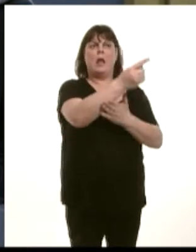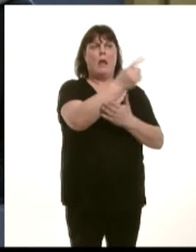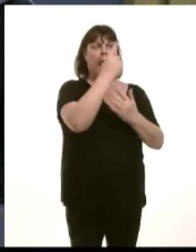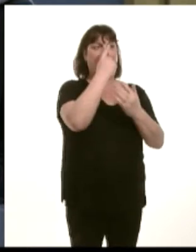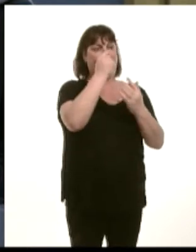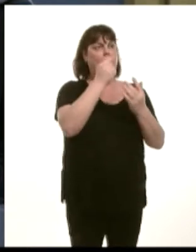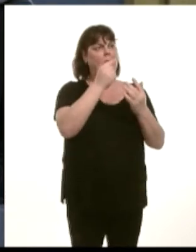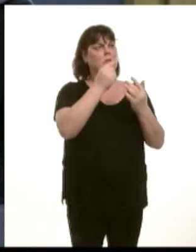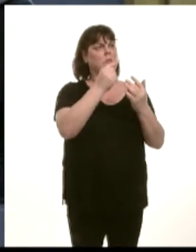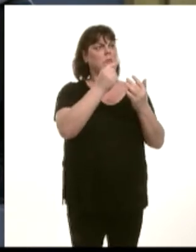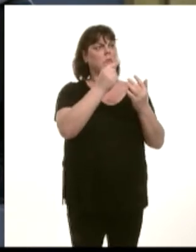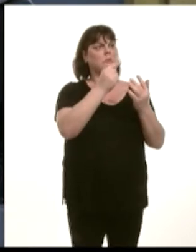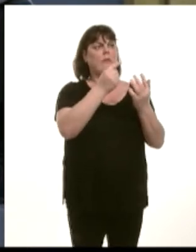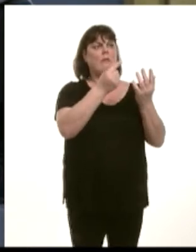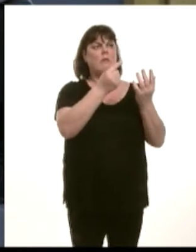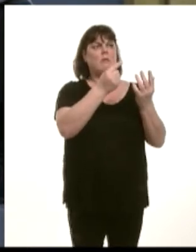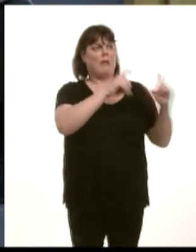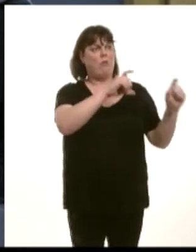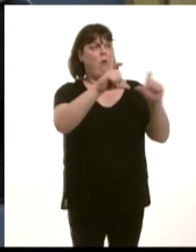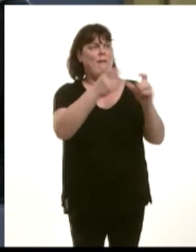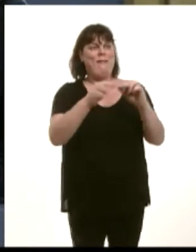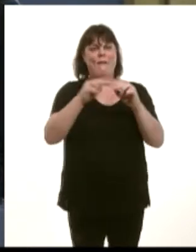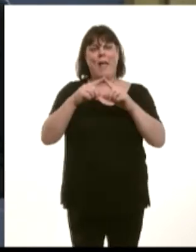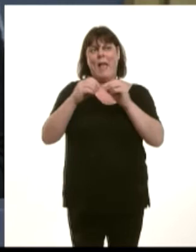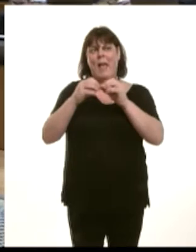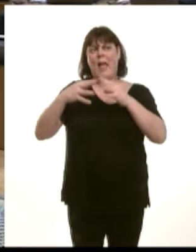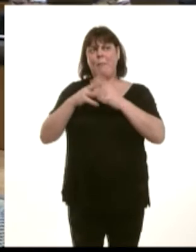if the Ebbw Vale track gets substantial sums of Government money.